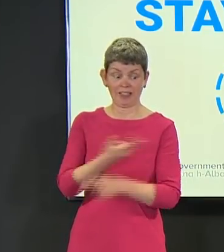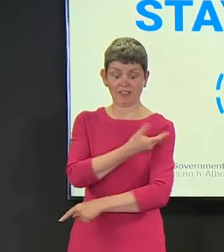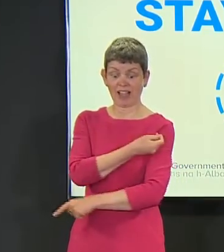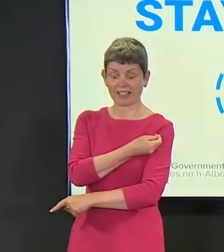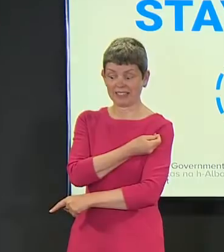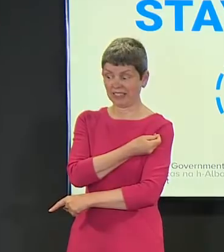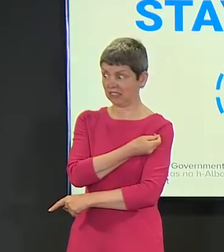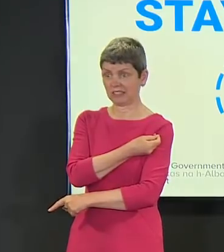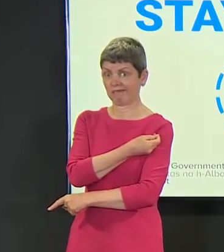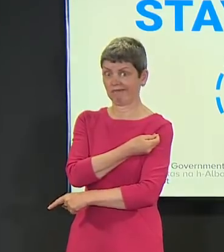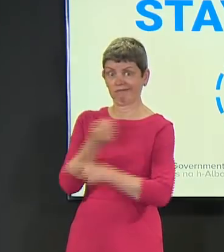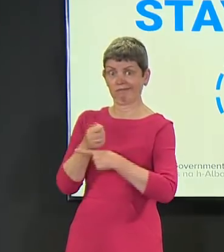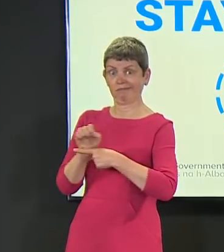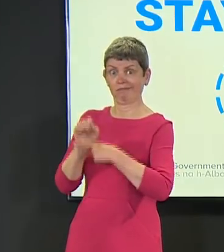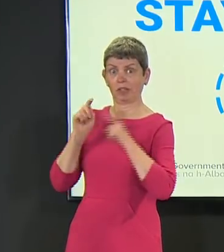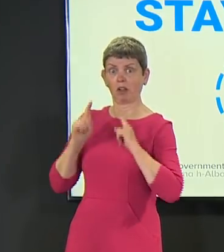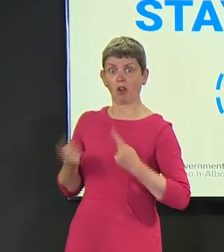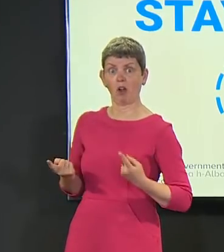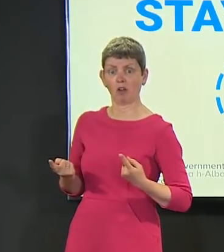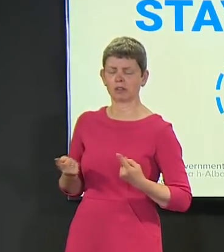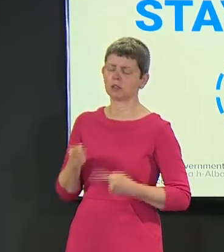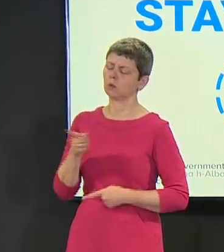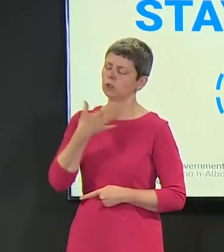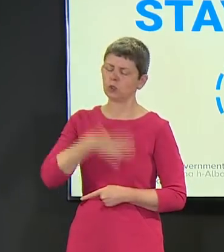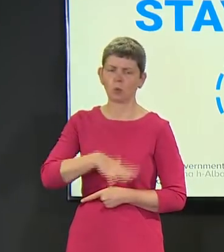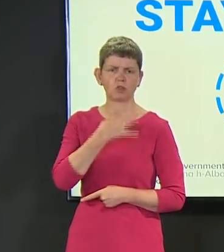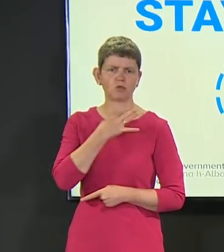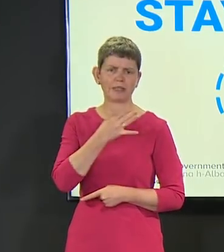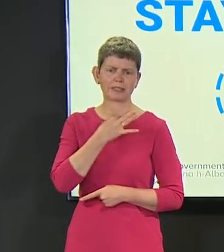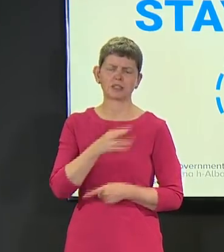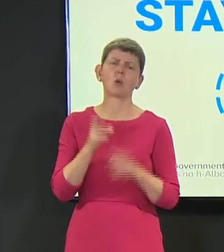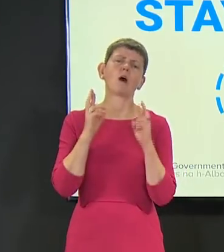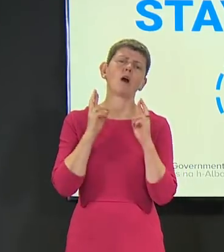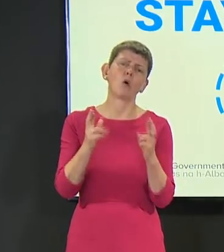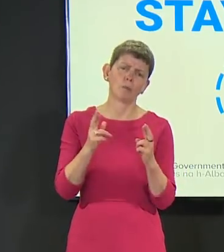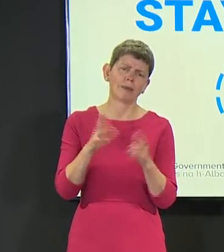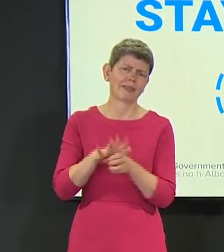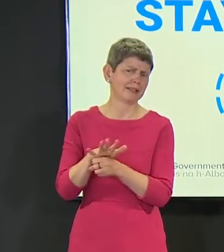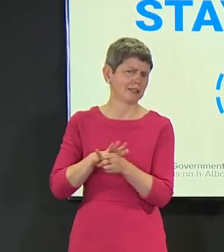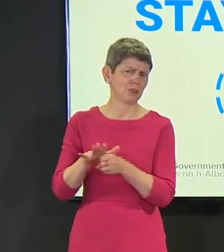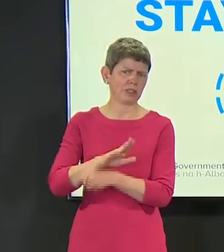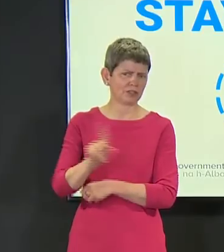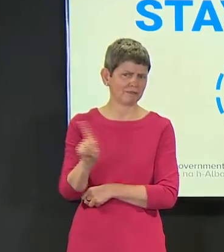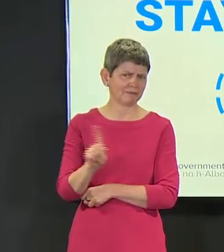we absolutely don't want to to risk that so i hope we won't be in that position but we will in